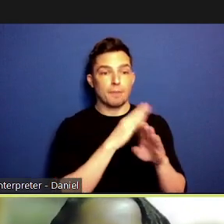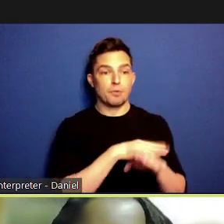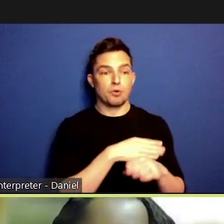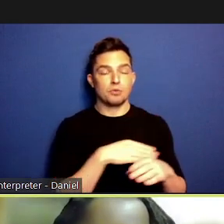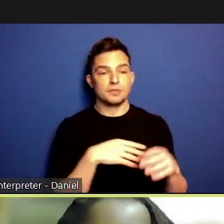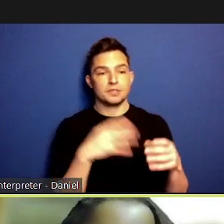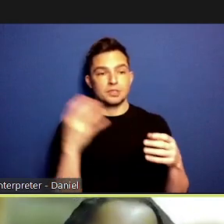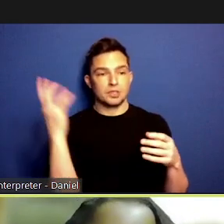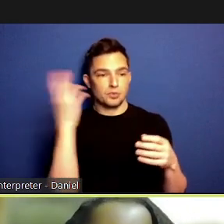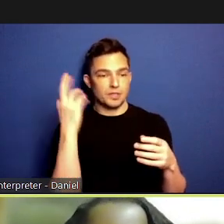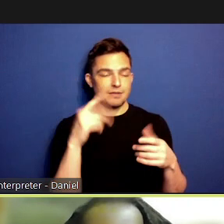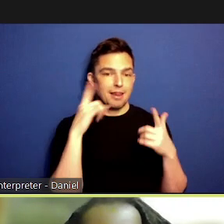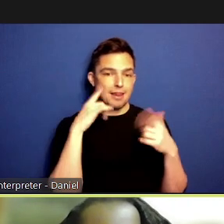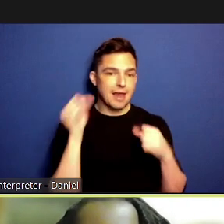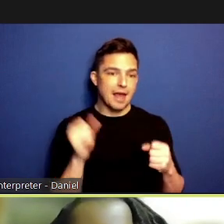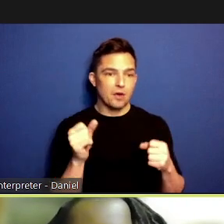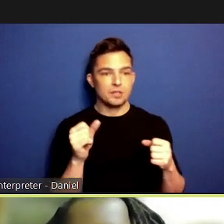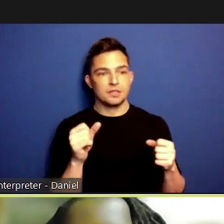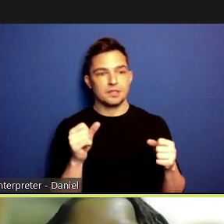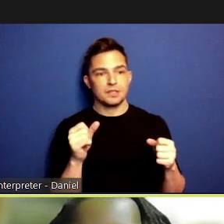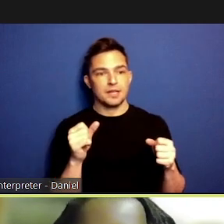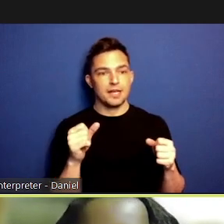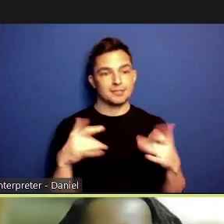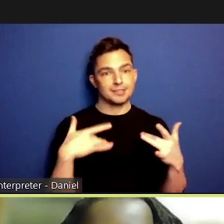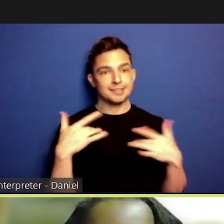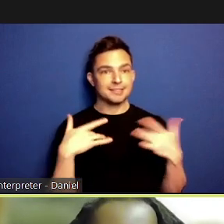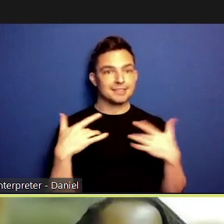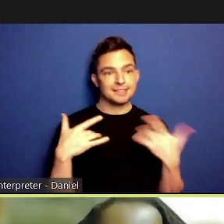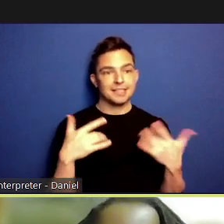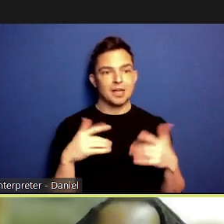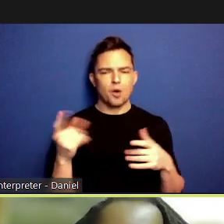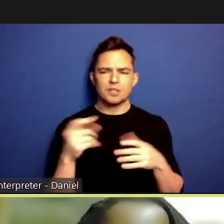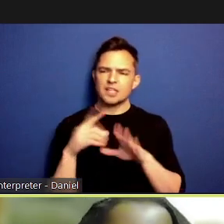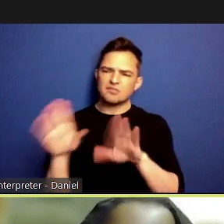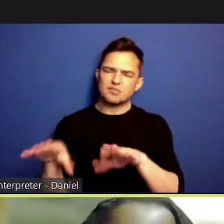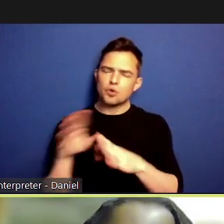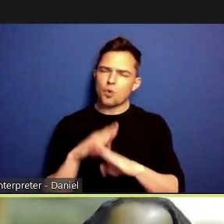bubbly from the teachers. They always wanted to quiet down. One thing I remember about